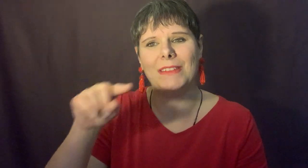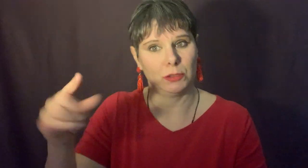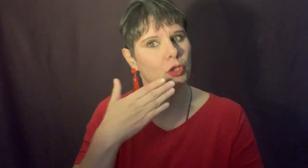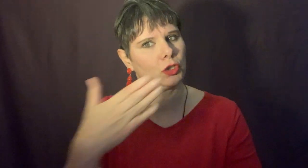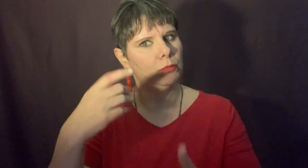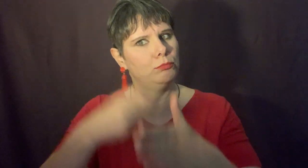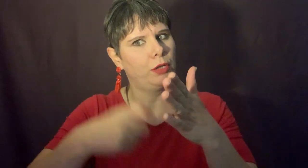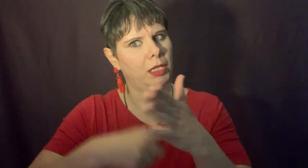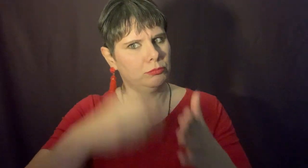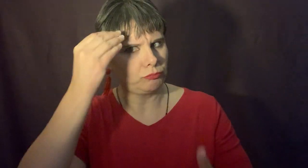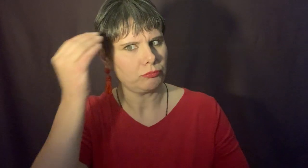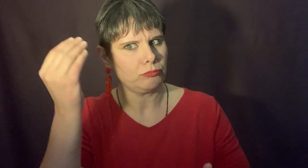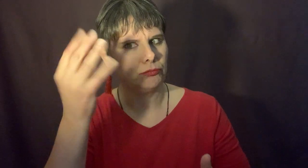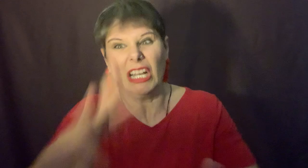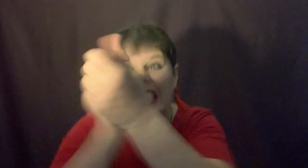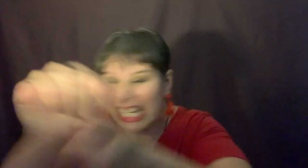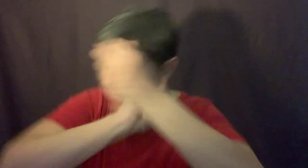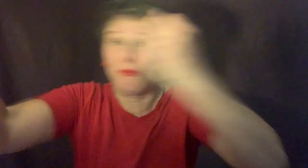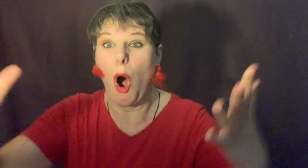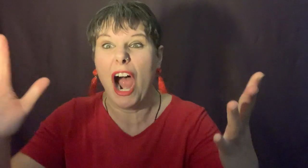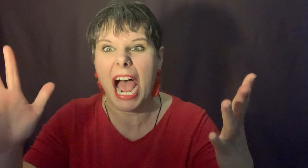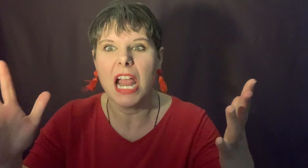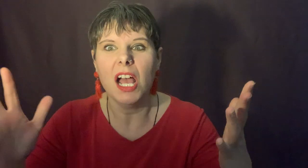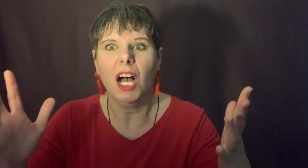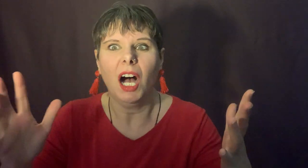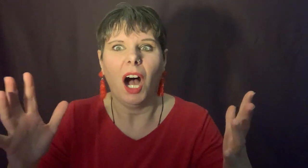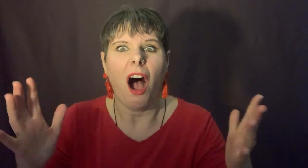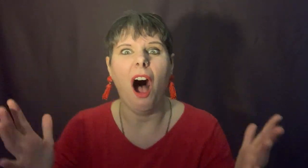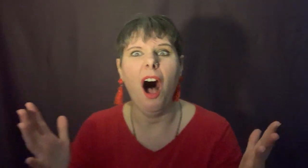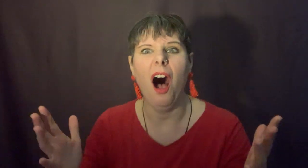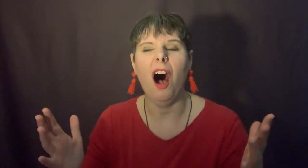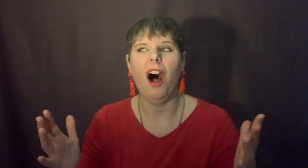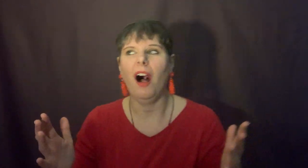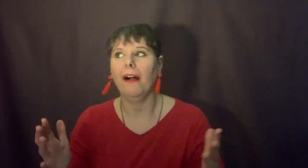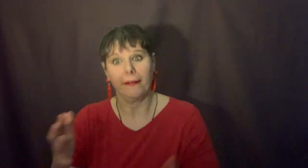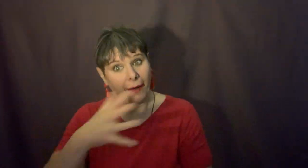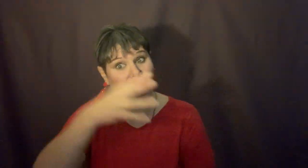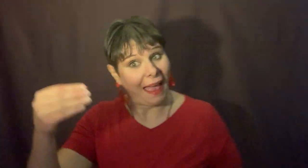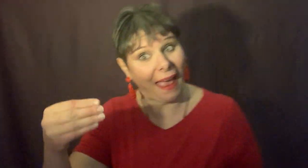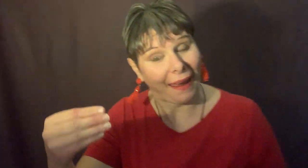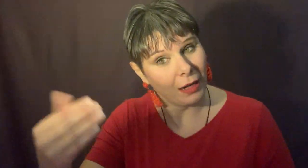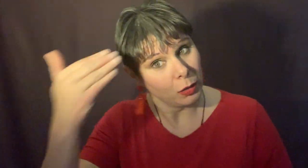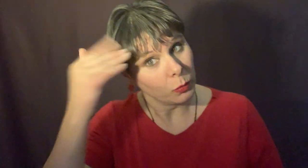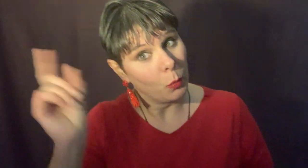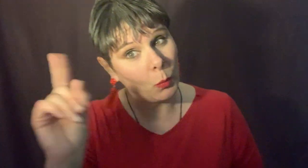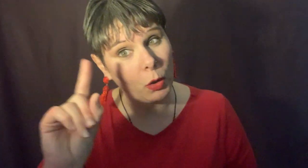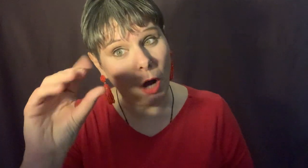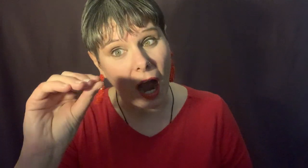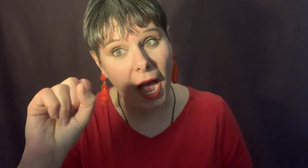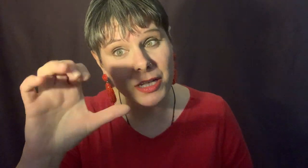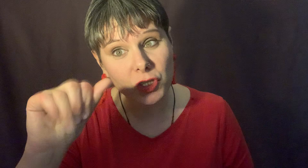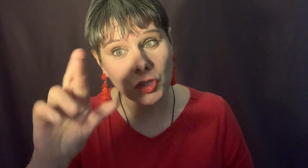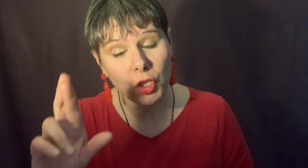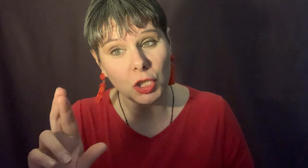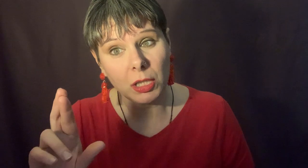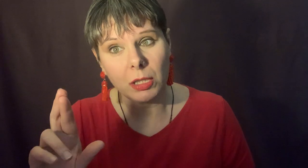great deal by the way, is destroyed! Annnd where was OSCAR?